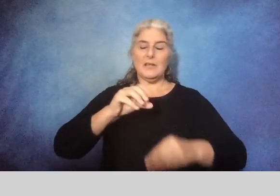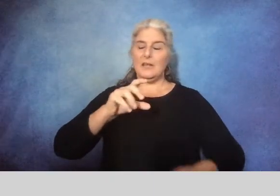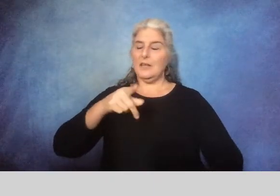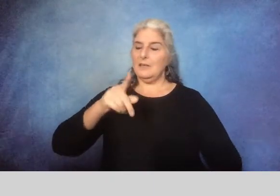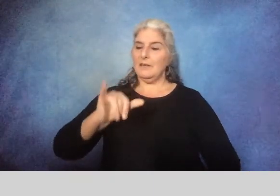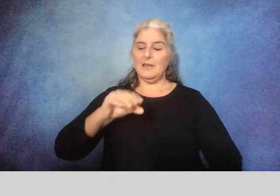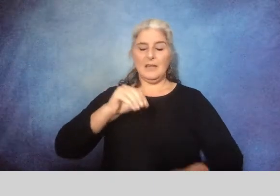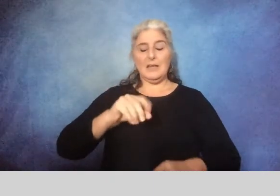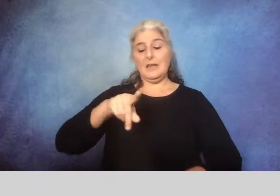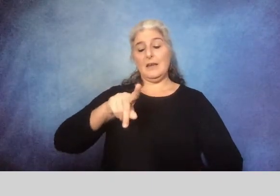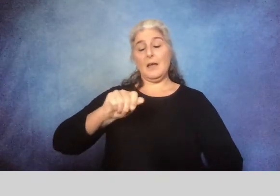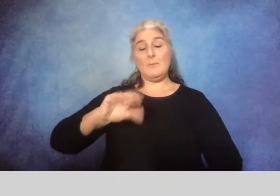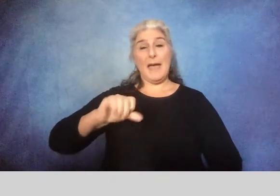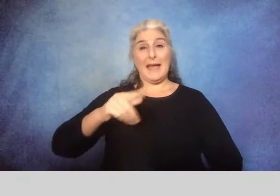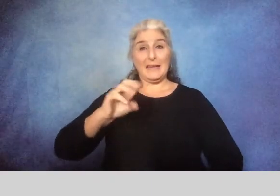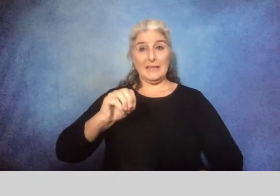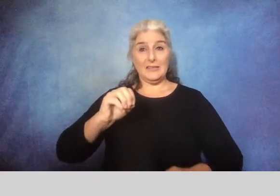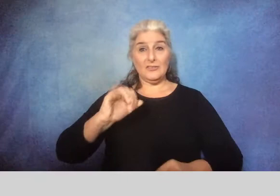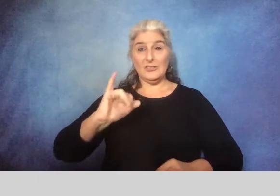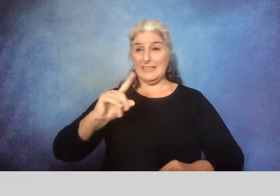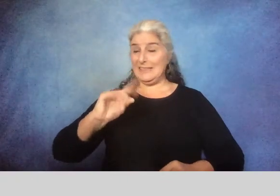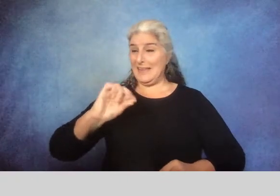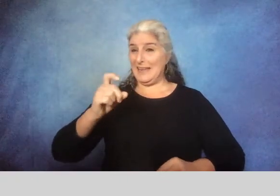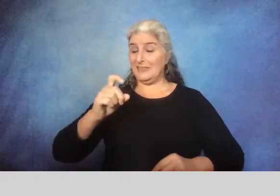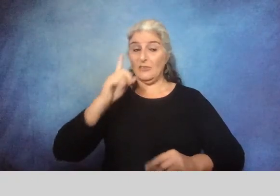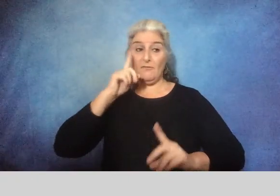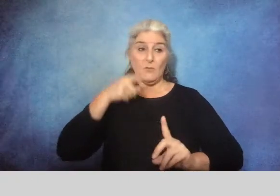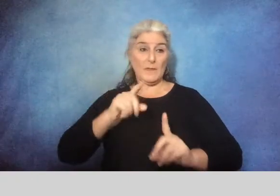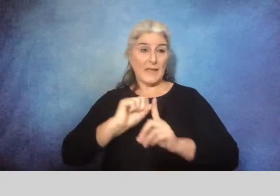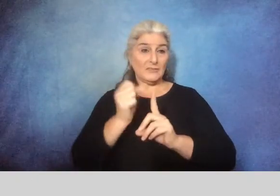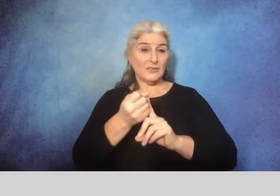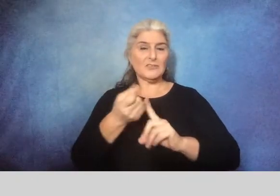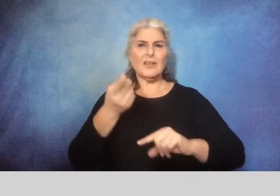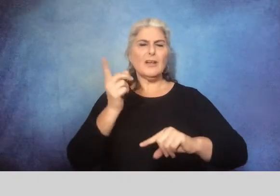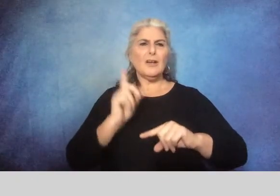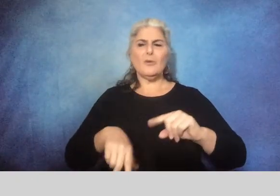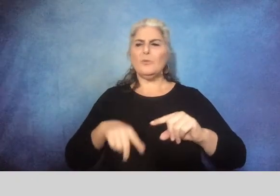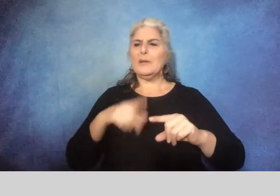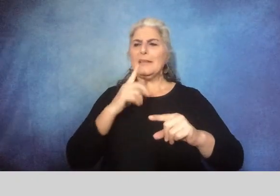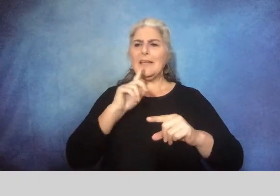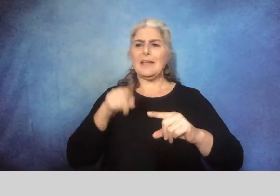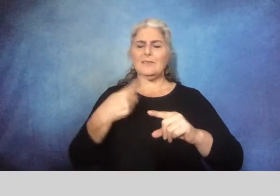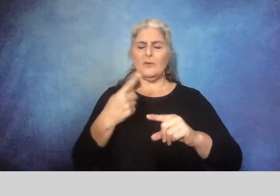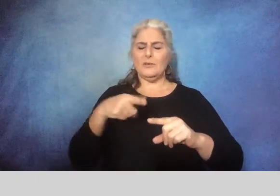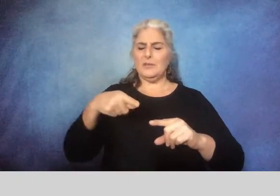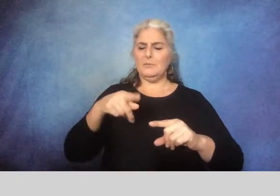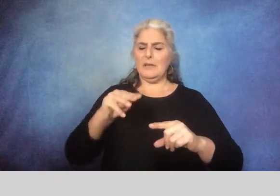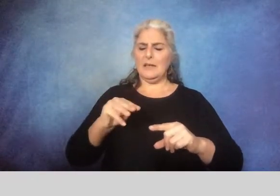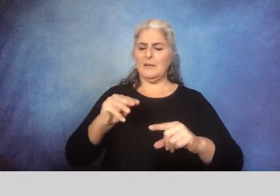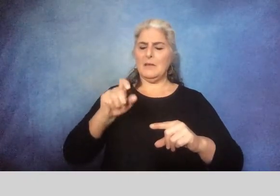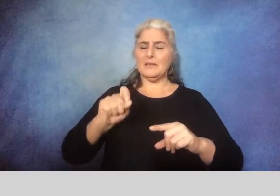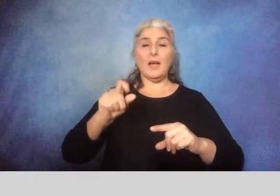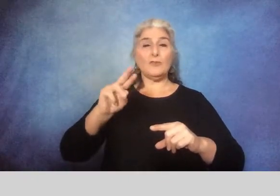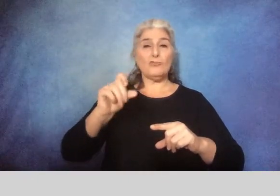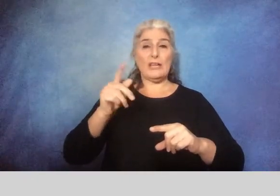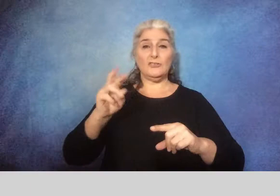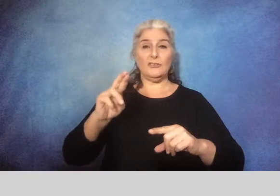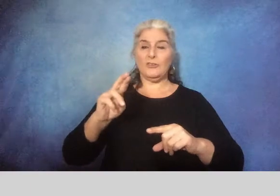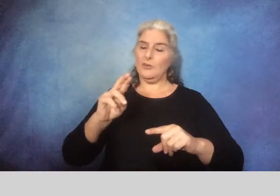In that scenario, we cannot use pm, pm.register method. We should use this method called